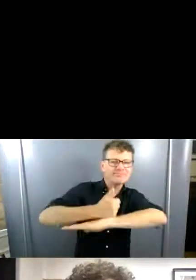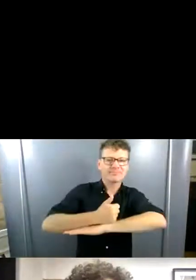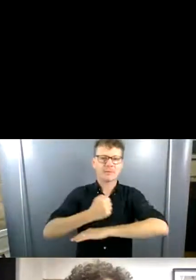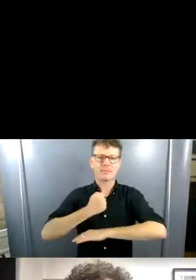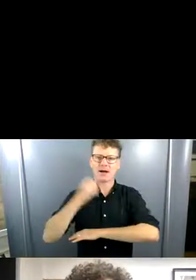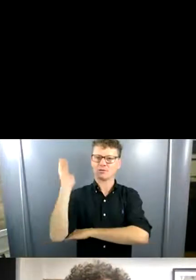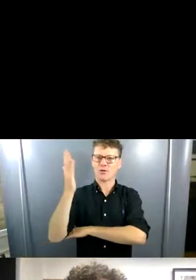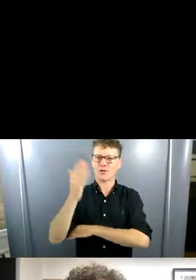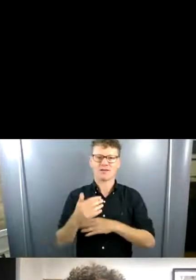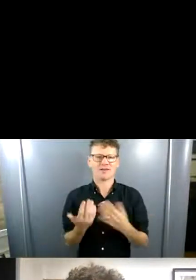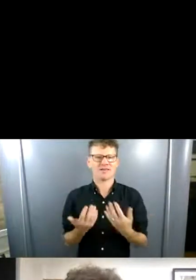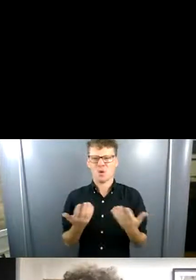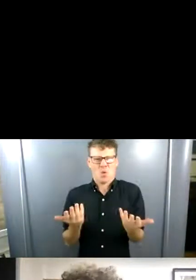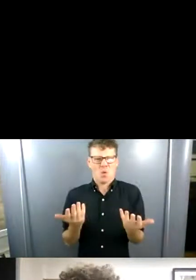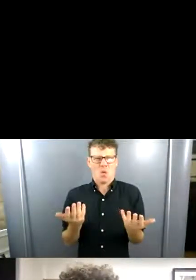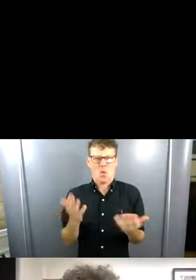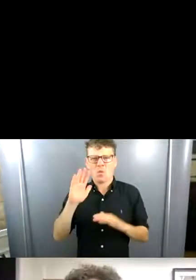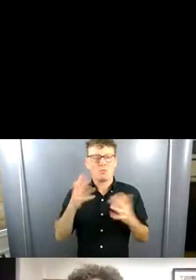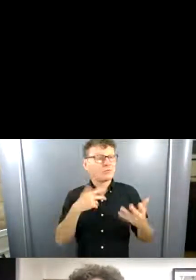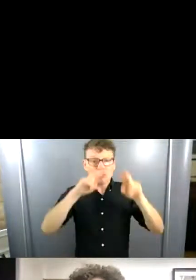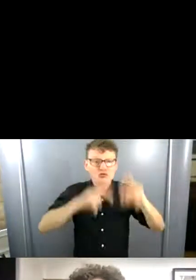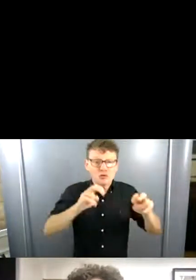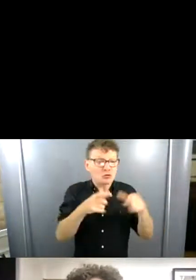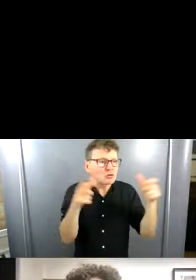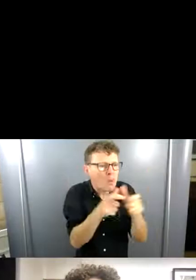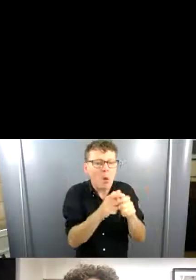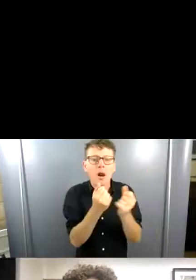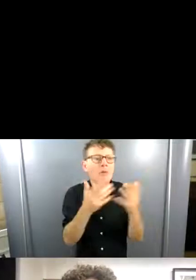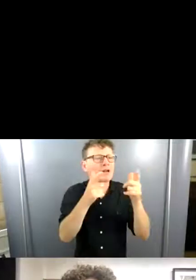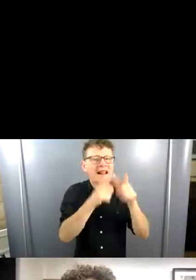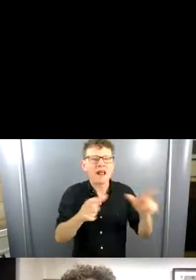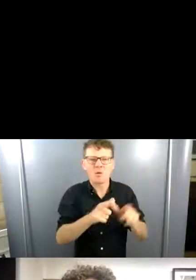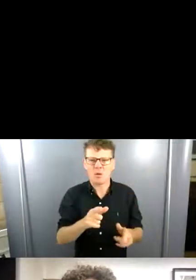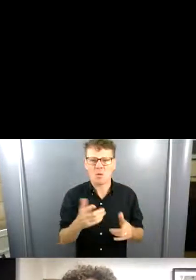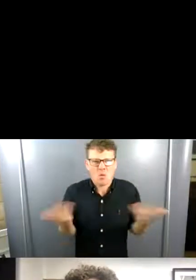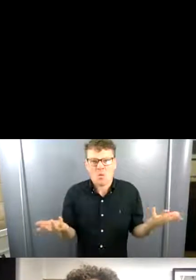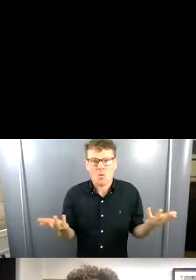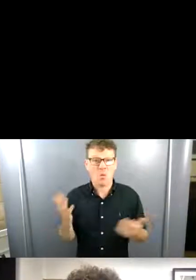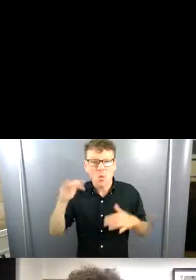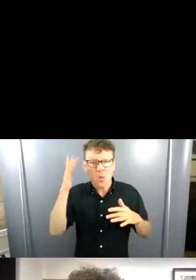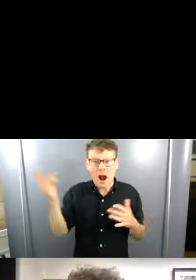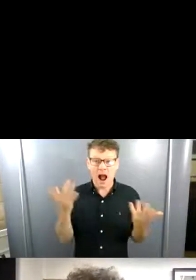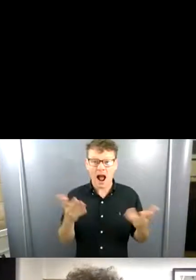firstly why would we research small-scale multilingualism I guess everyone who's come into